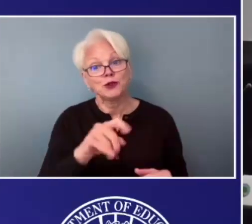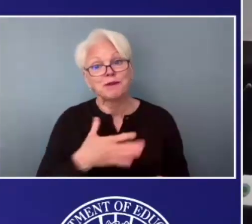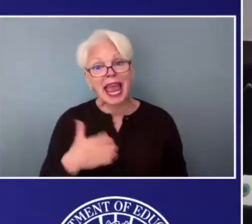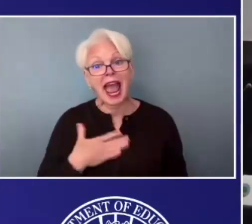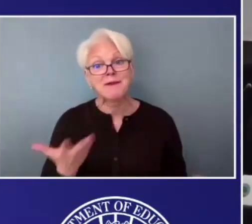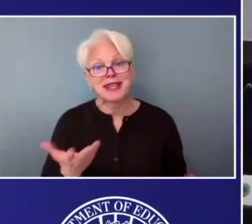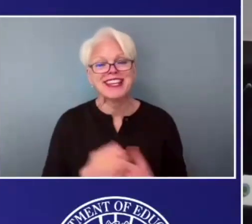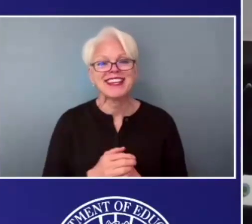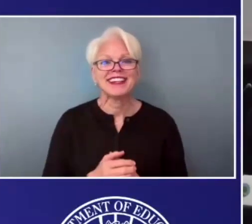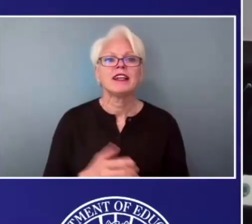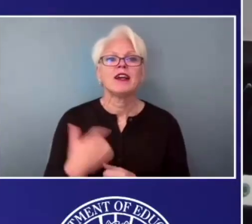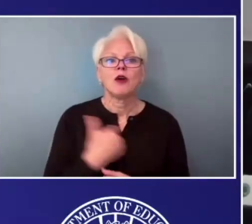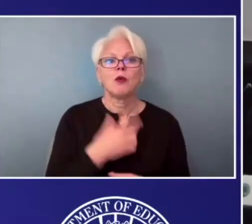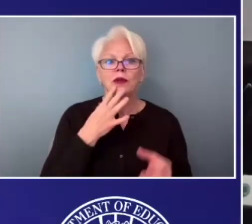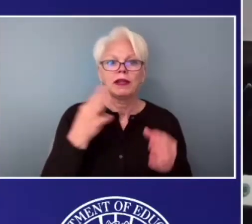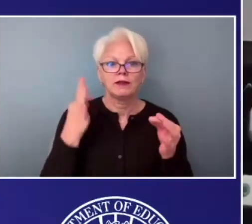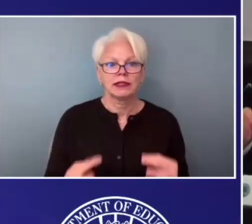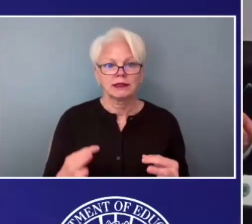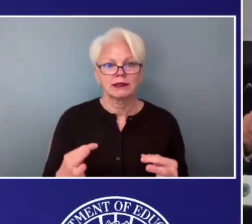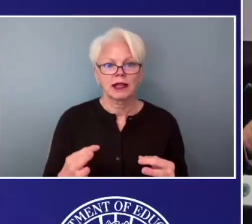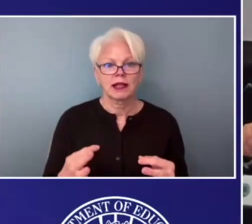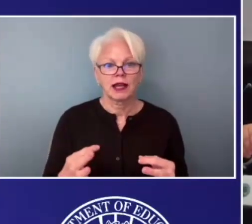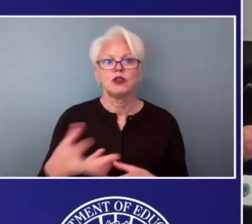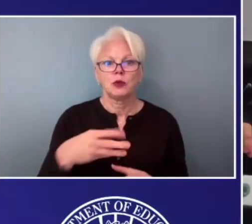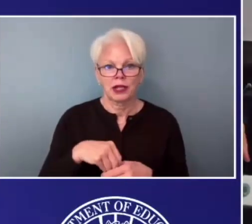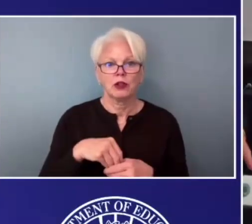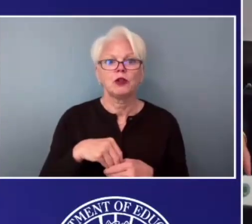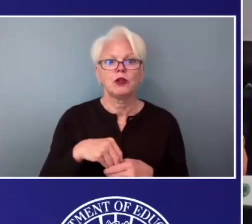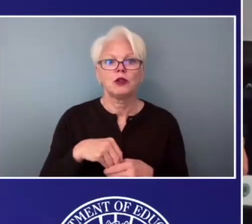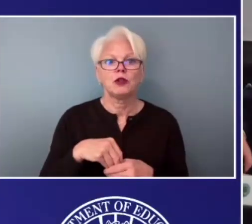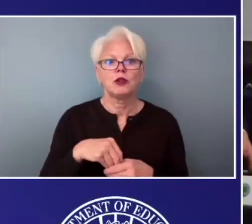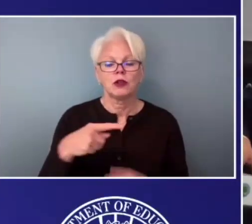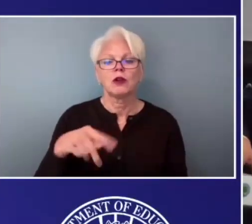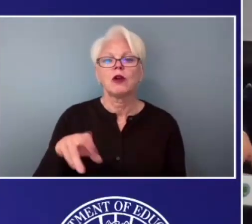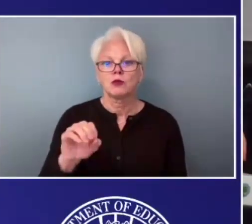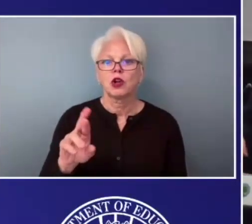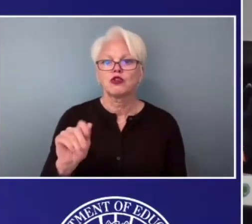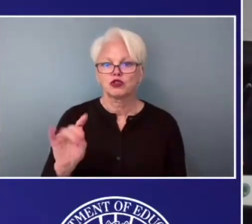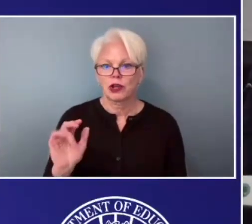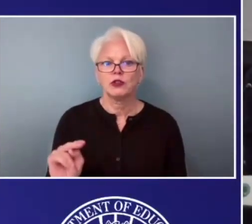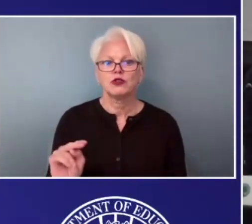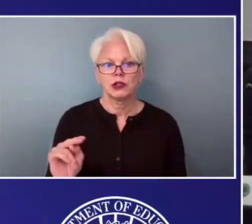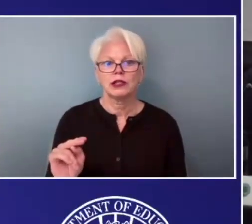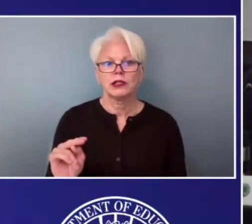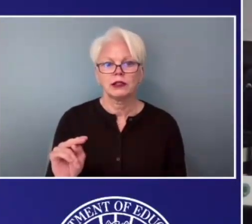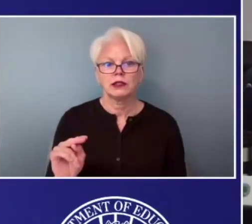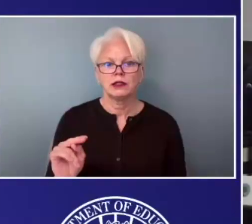We have decided to include proration in the